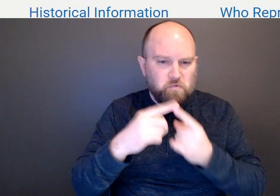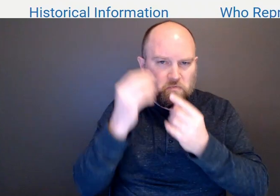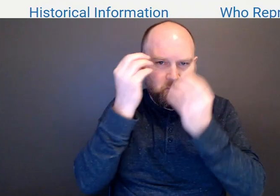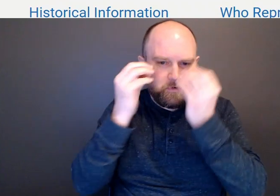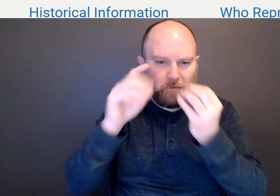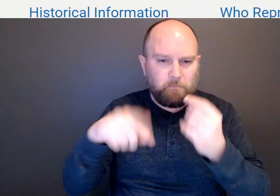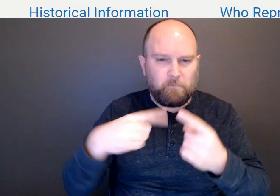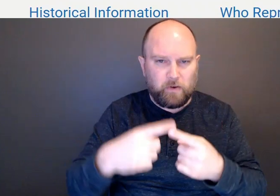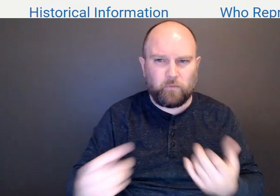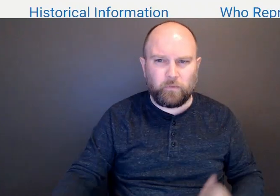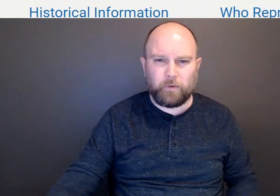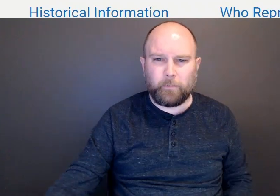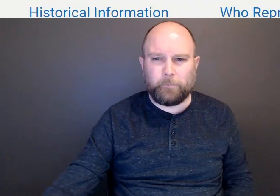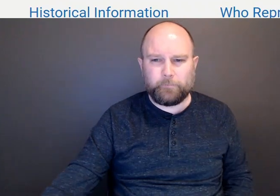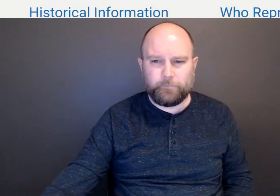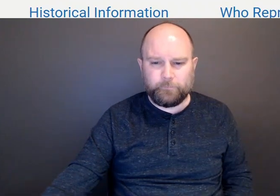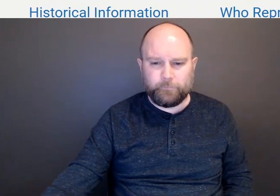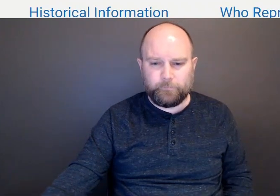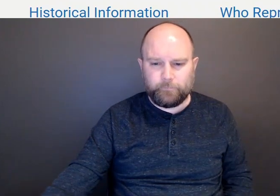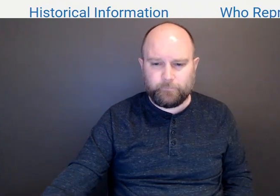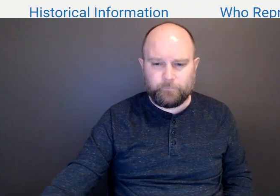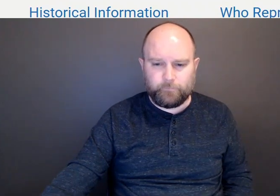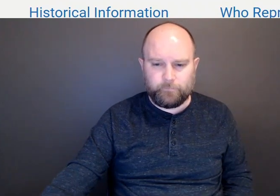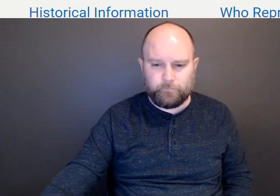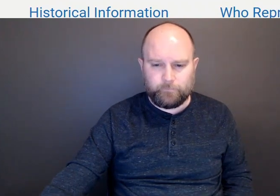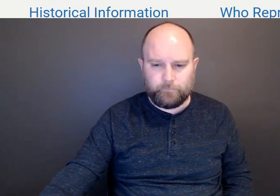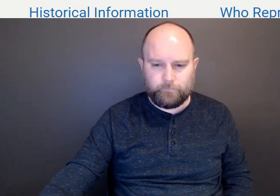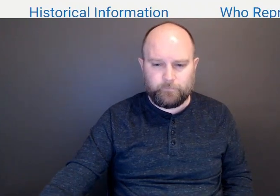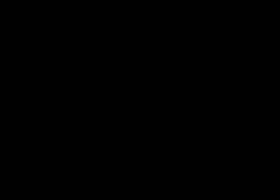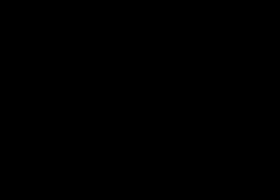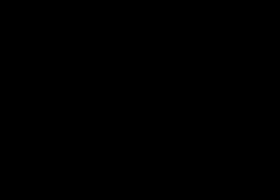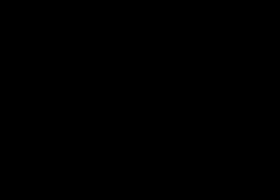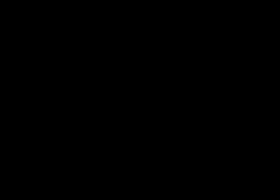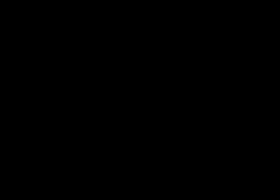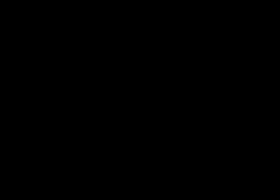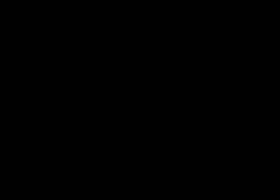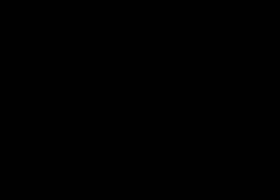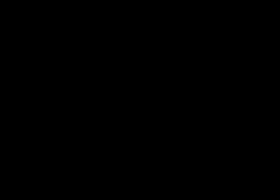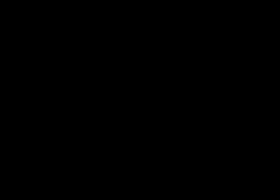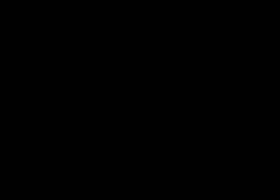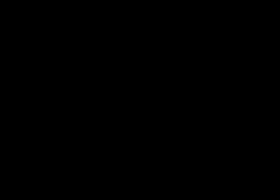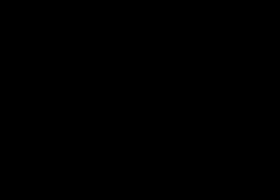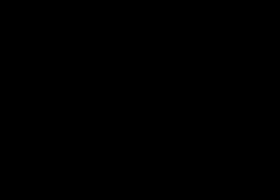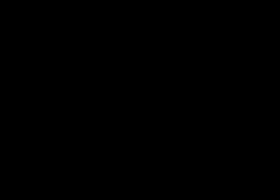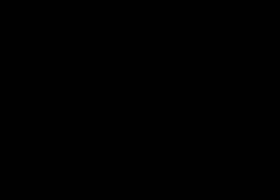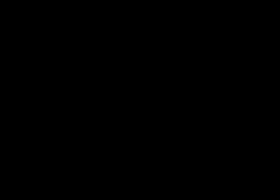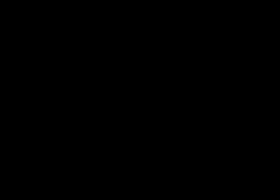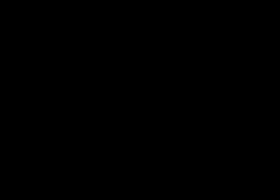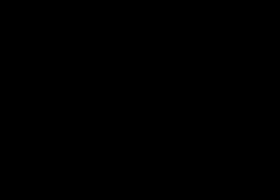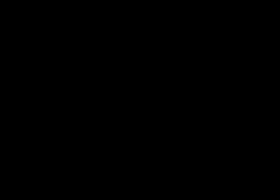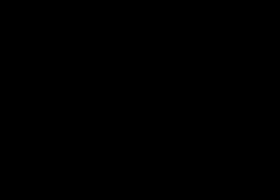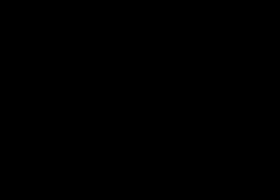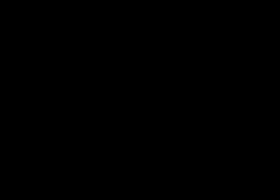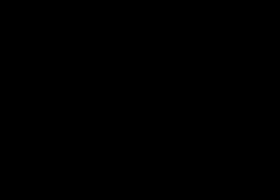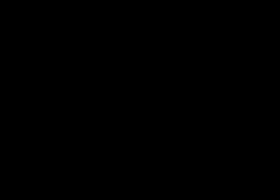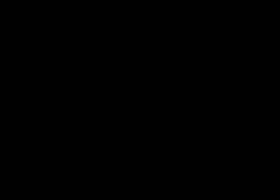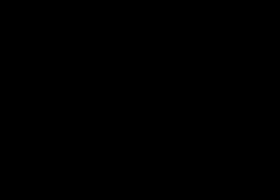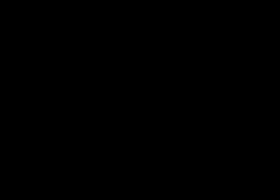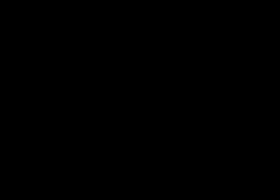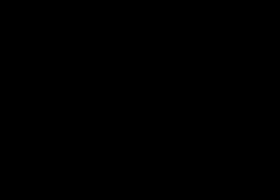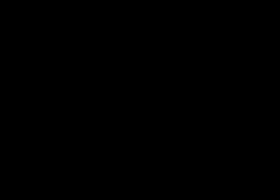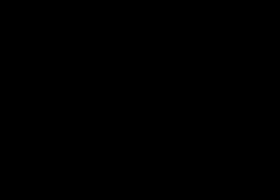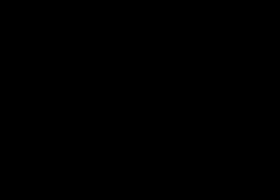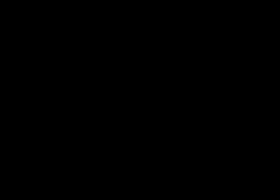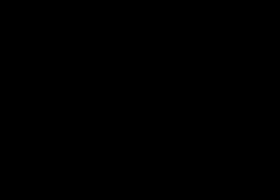different resources in the community teachers and more for one thing certainly to consider foreign